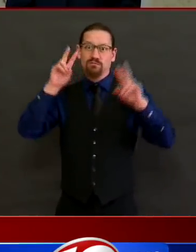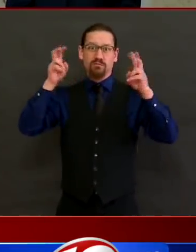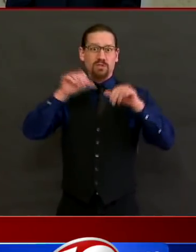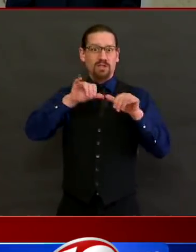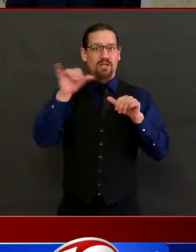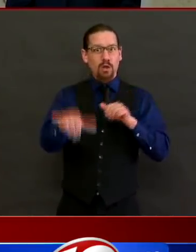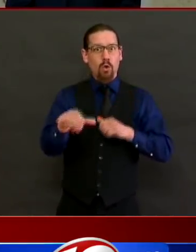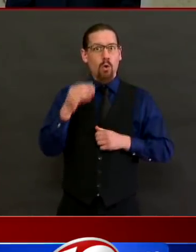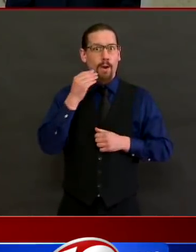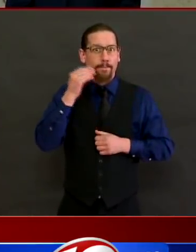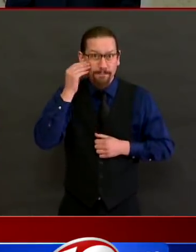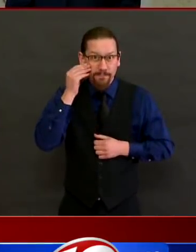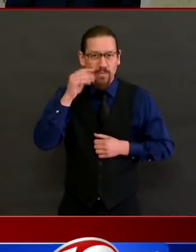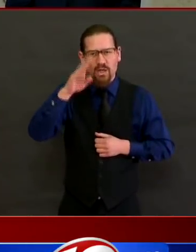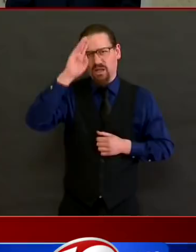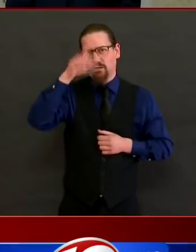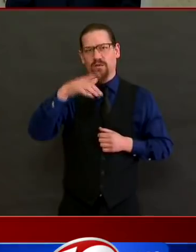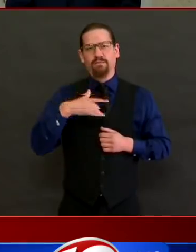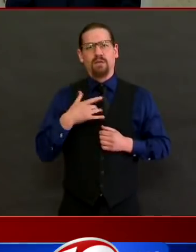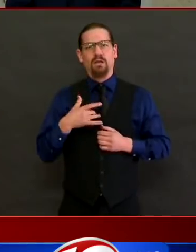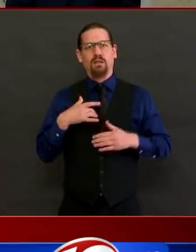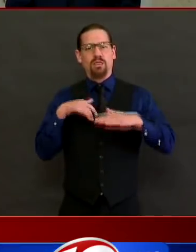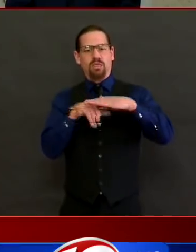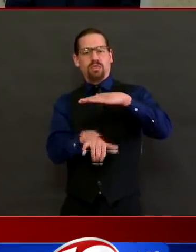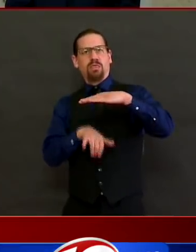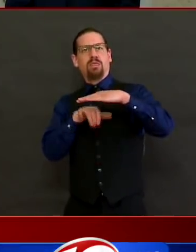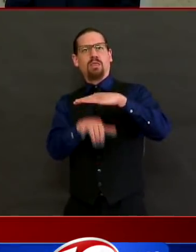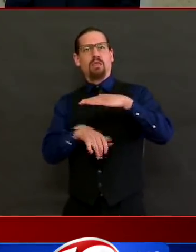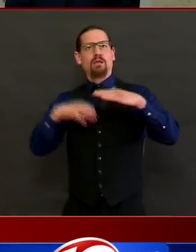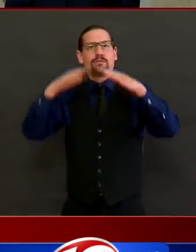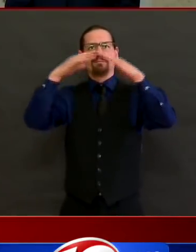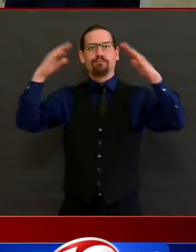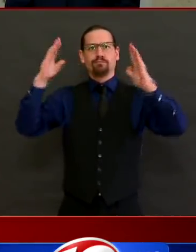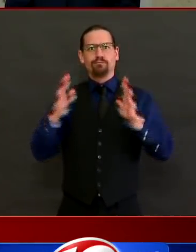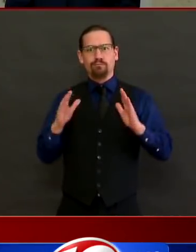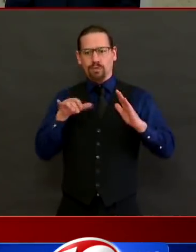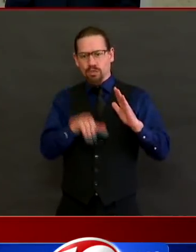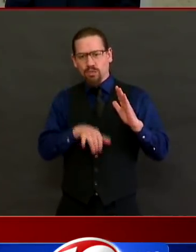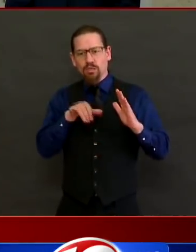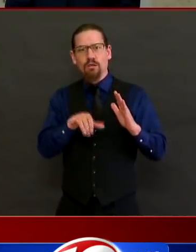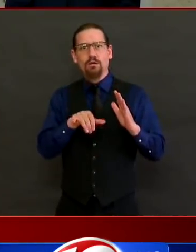FRANKLY, IF YOU ARE JUST STAYING HOME, EVEN THOUGH IT IS HARD TO KEEP YOURSELF ISOLATED, EVEN THOUGH IT IS HARD, YOU ARE A